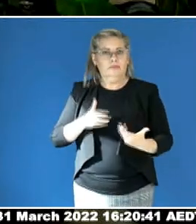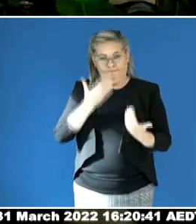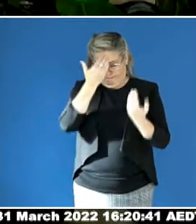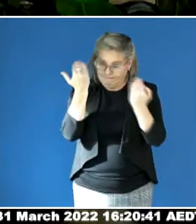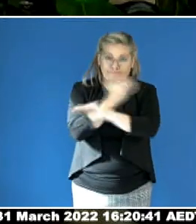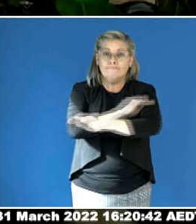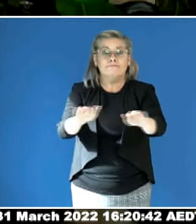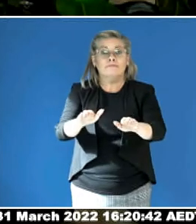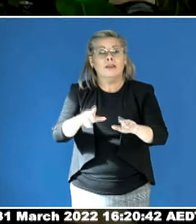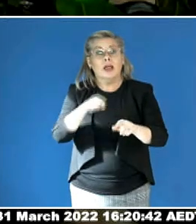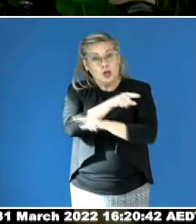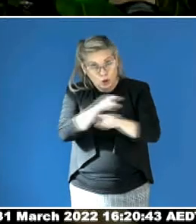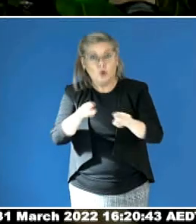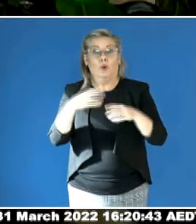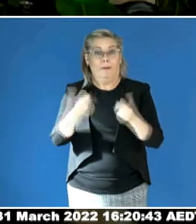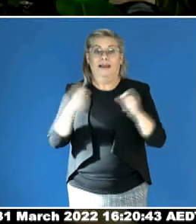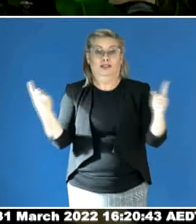Our lives might just depend on it.